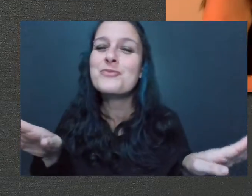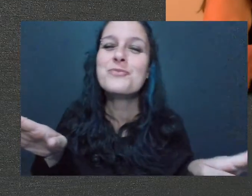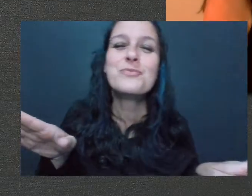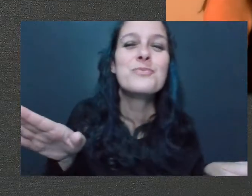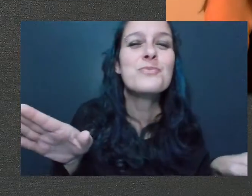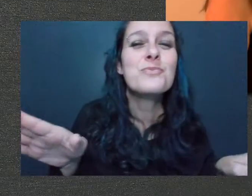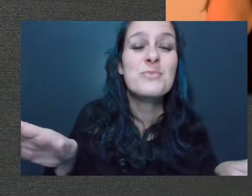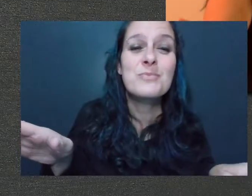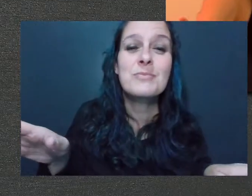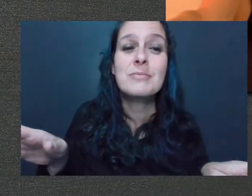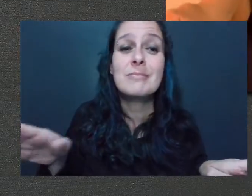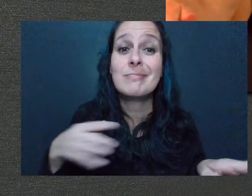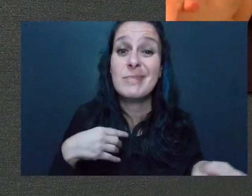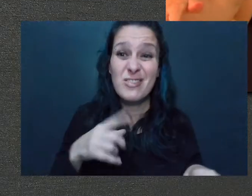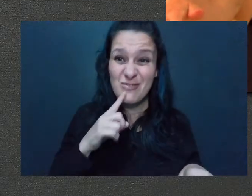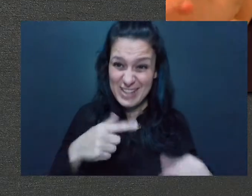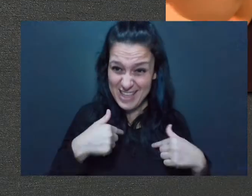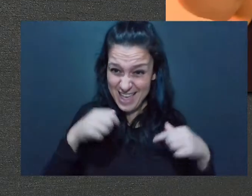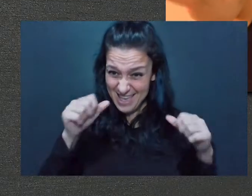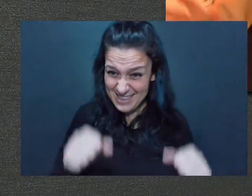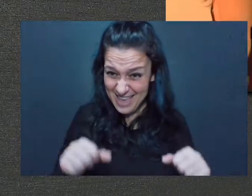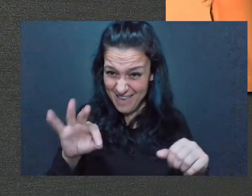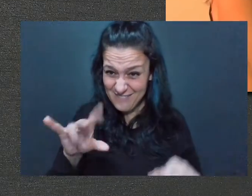You know, I can't really fly